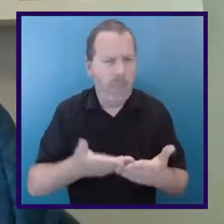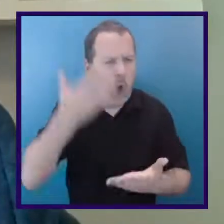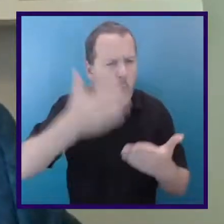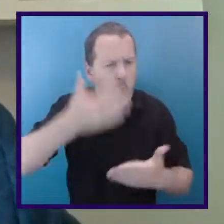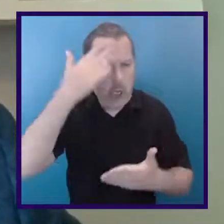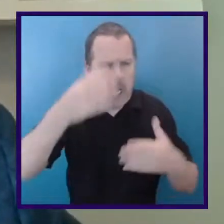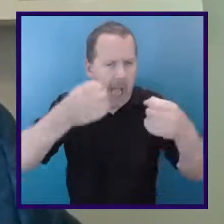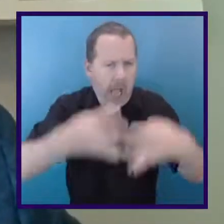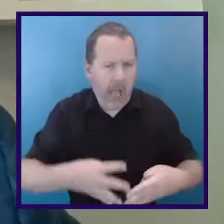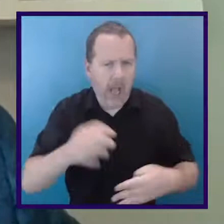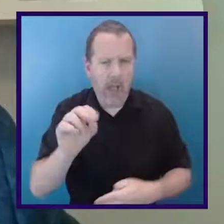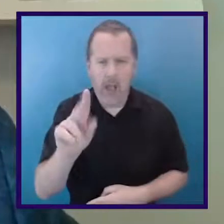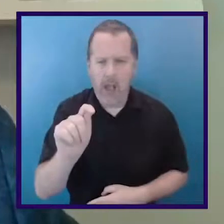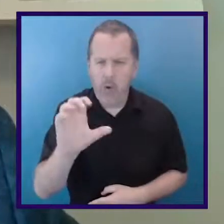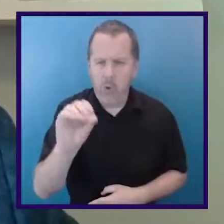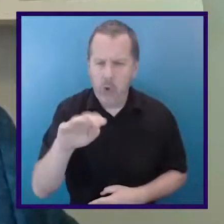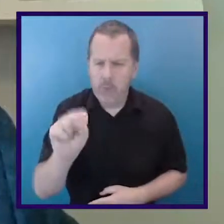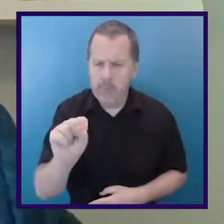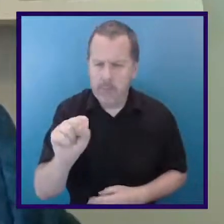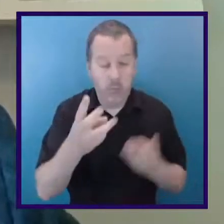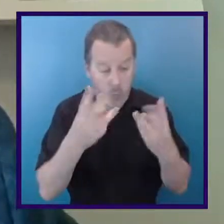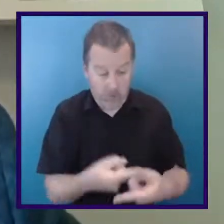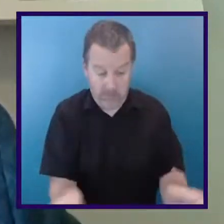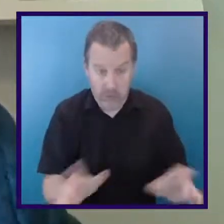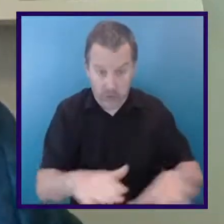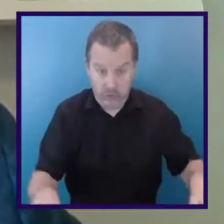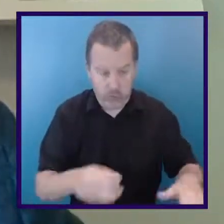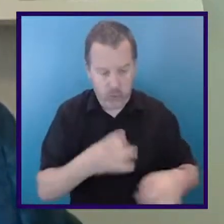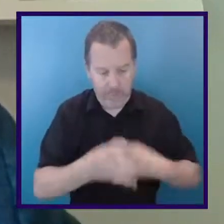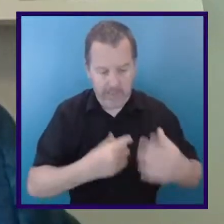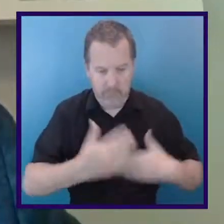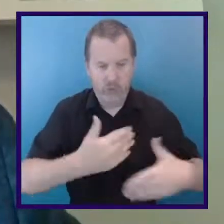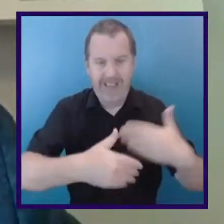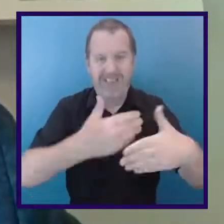at what the learning outcomes are. We want these young people to be able to make progress in the language.